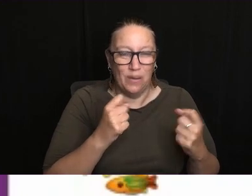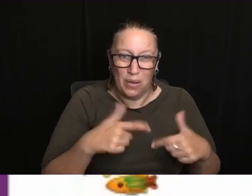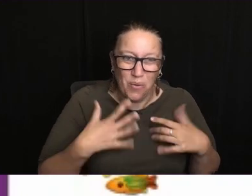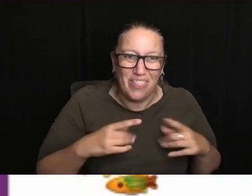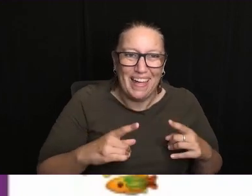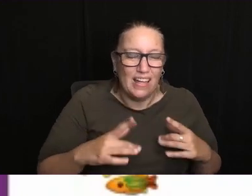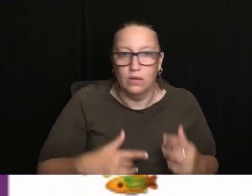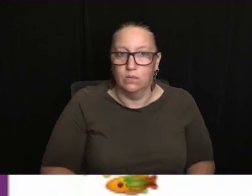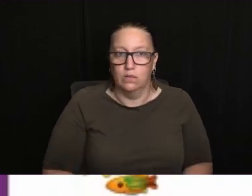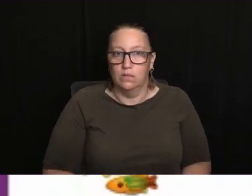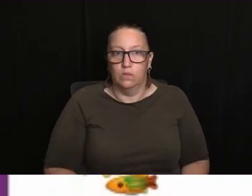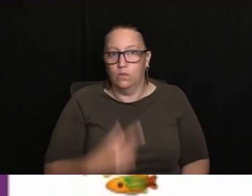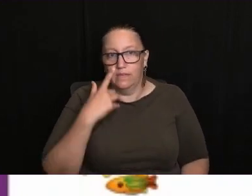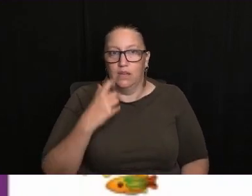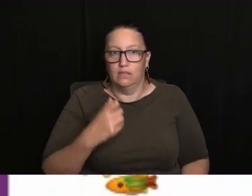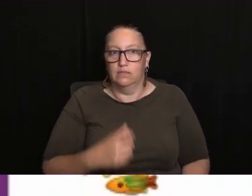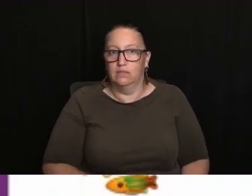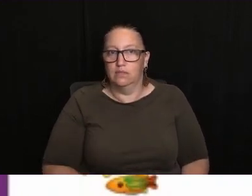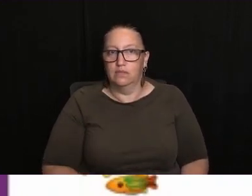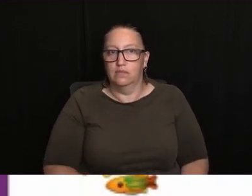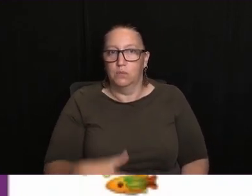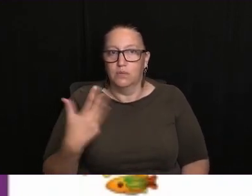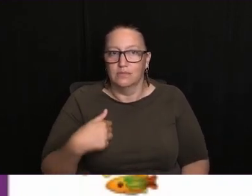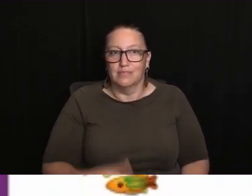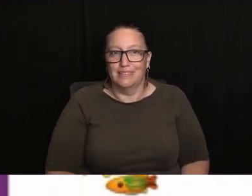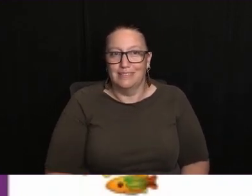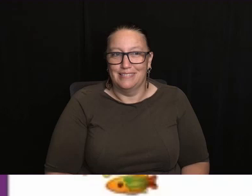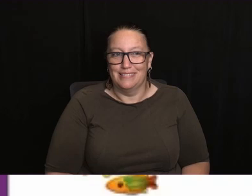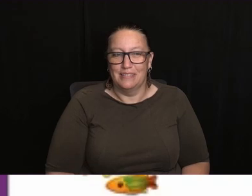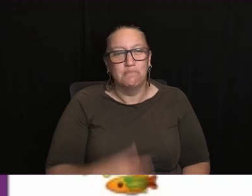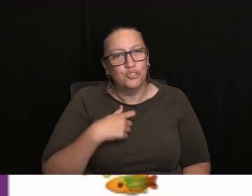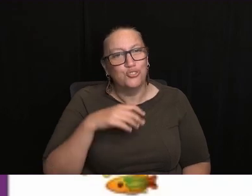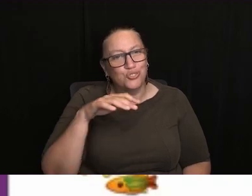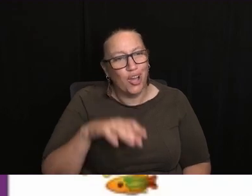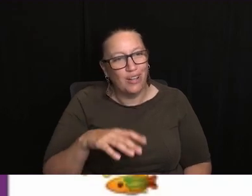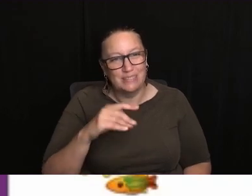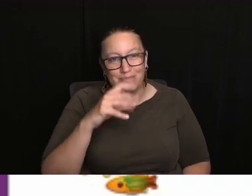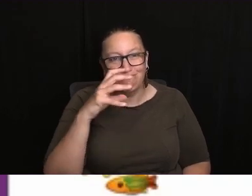thing was, oh my god they found something my child, there's something there for my child.